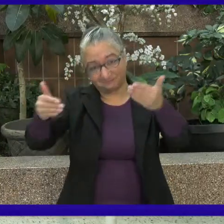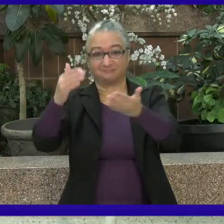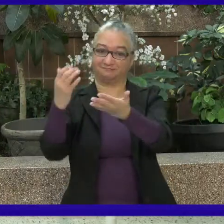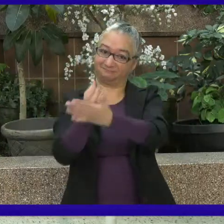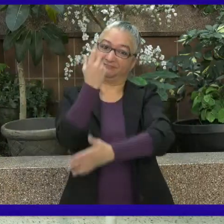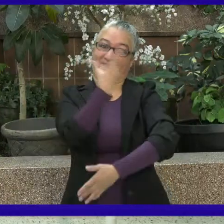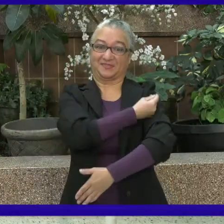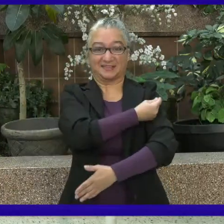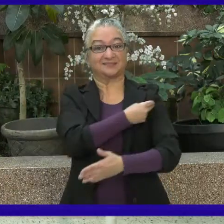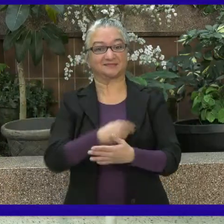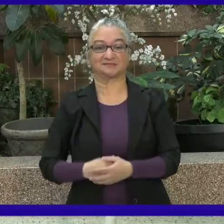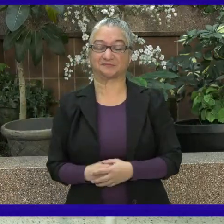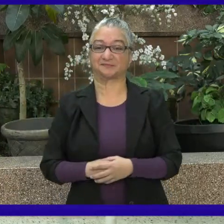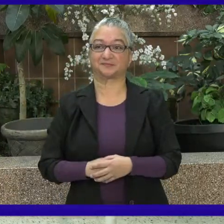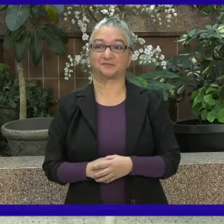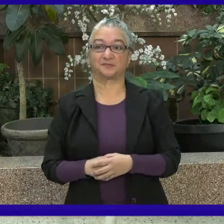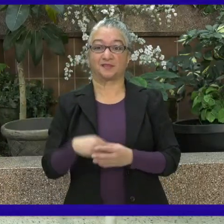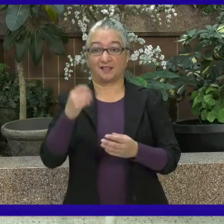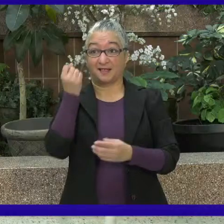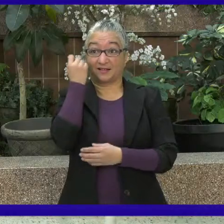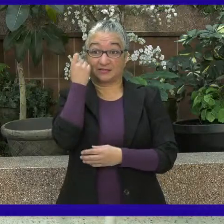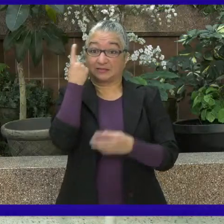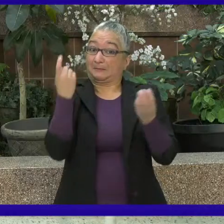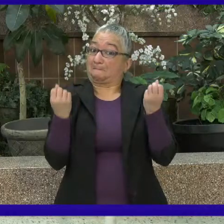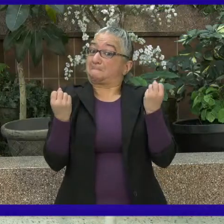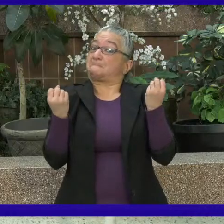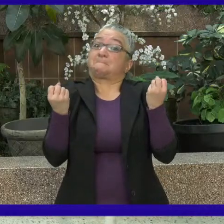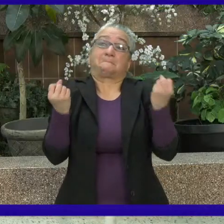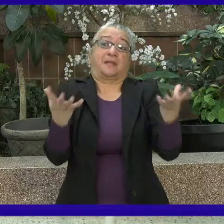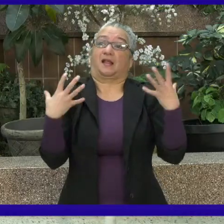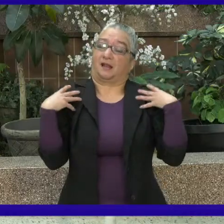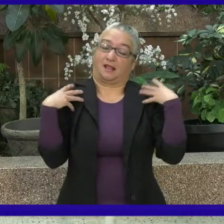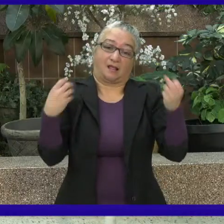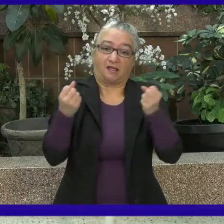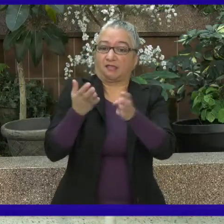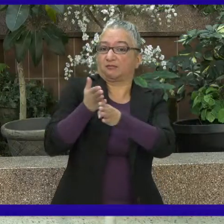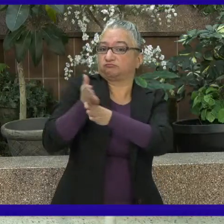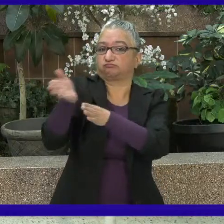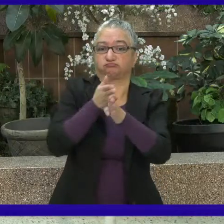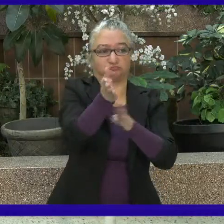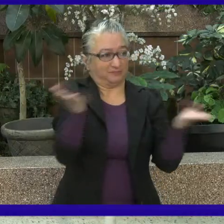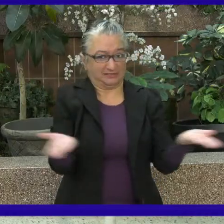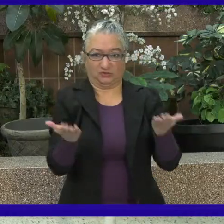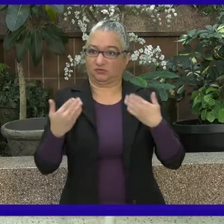for all the health professionals in manitoba who have stepped up to join the fight against covet 19